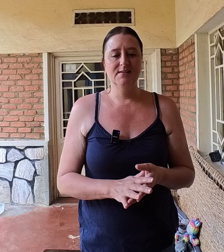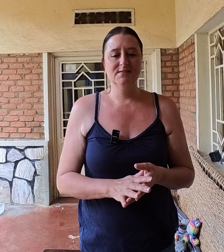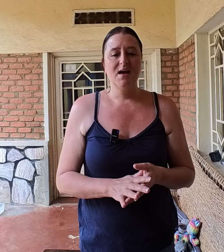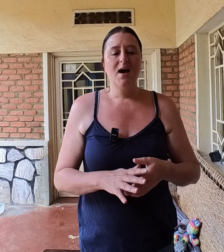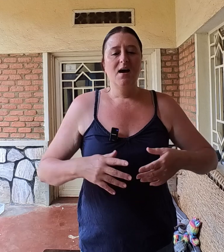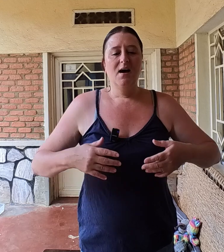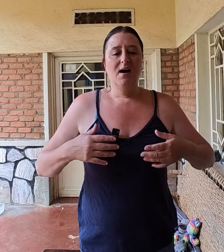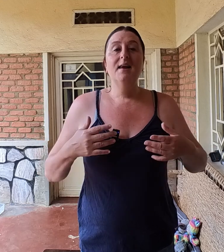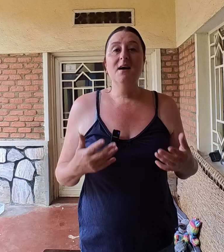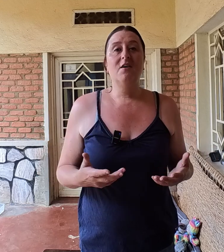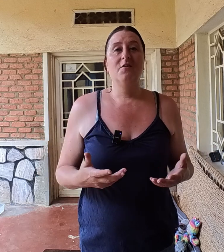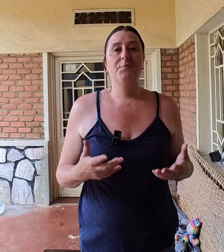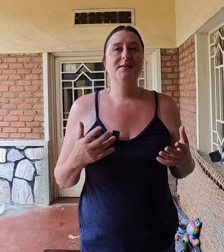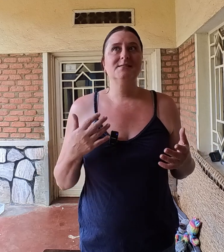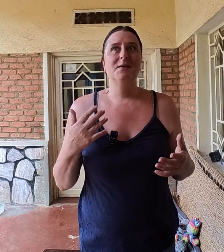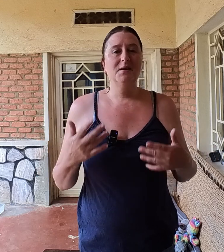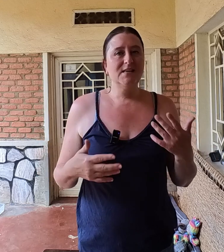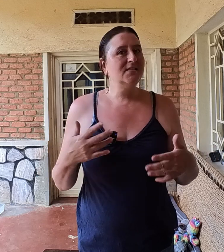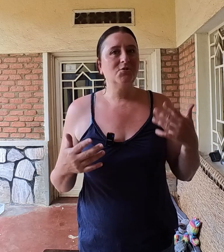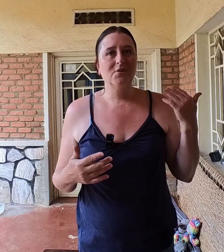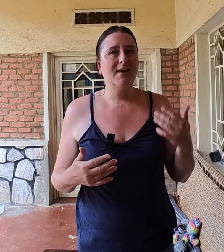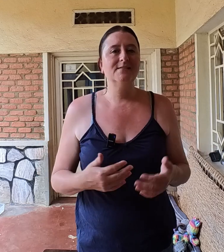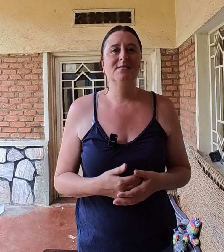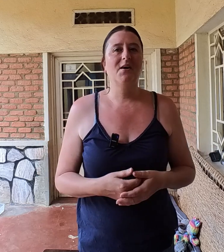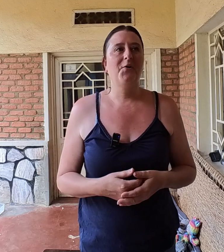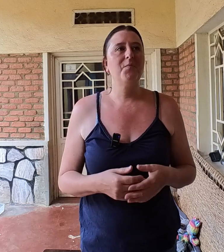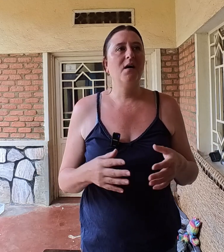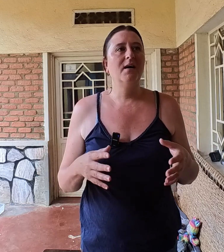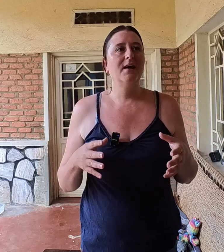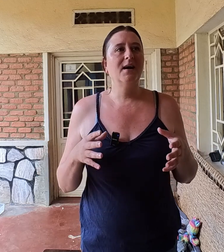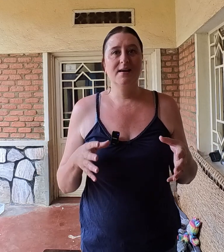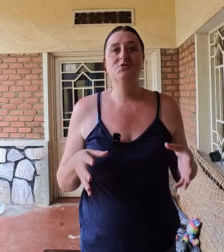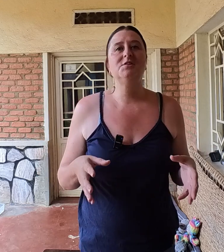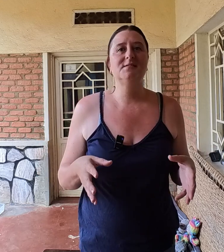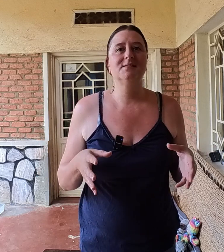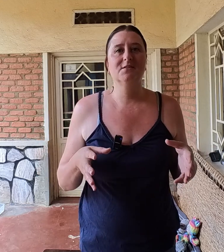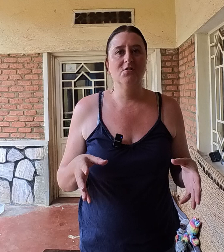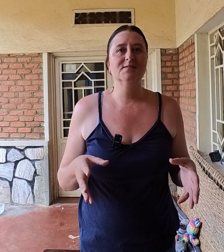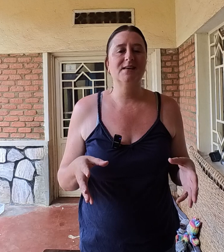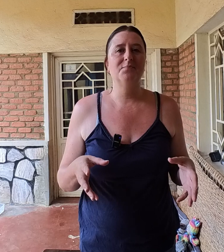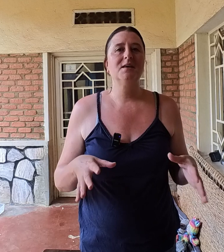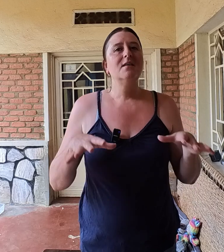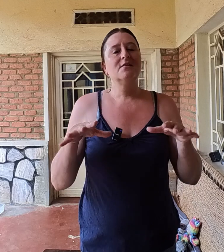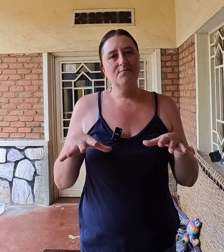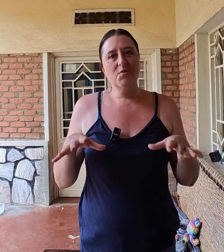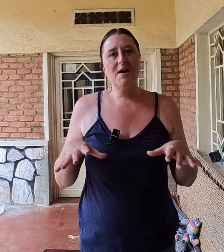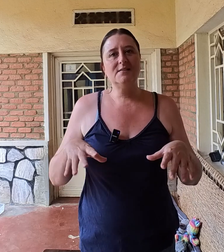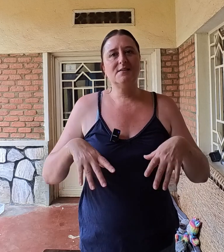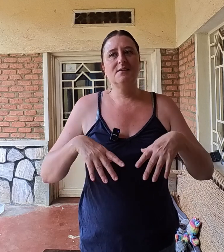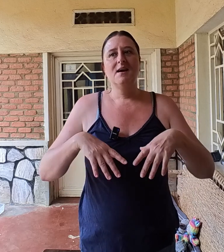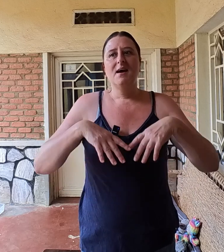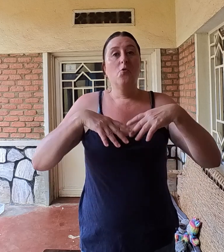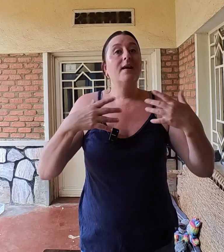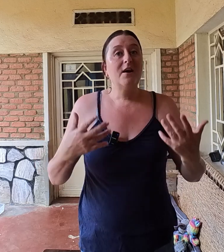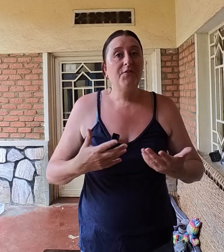And I laugh because in my TED talk years ago, I I introduced the concept that in Rwanda, or in